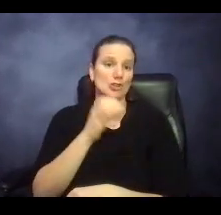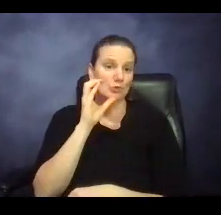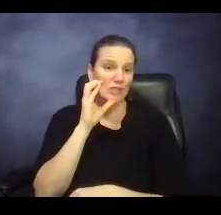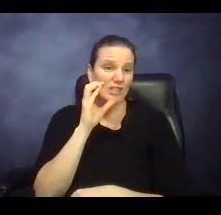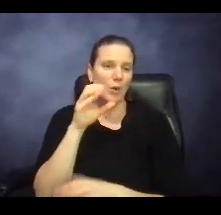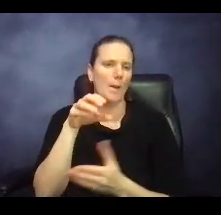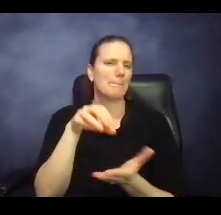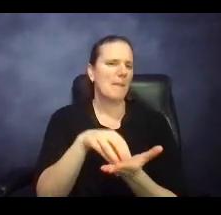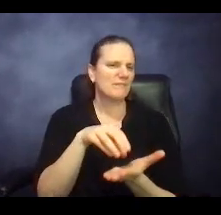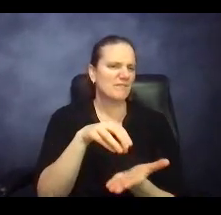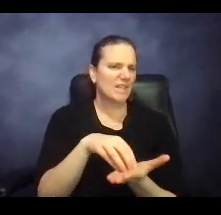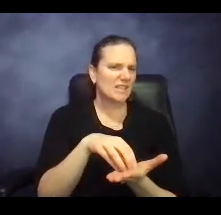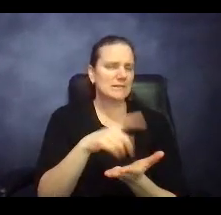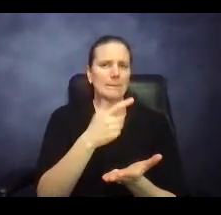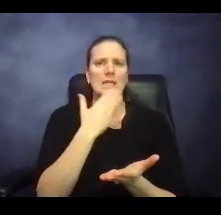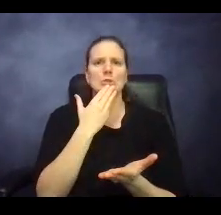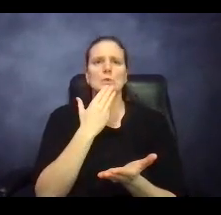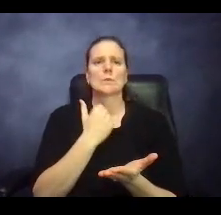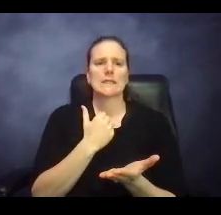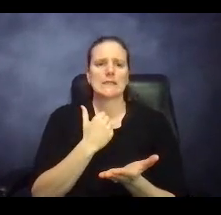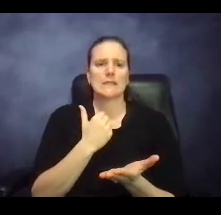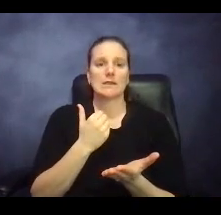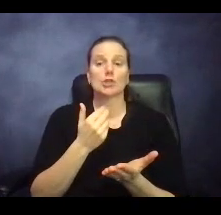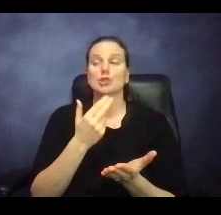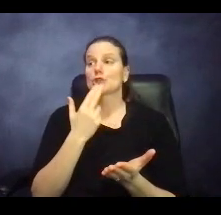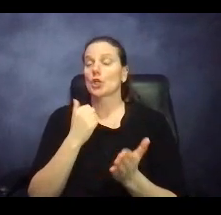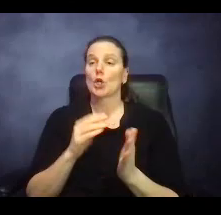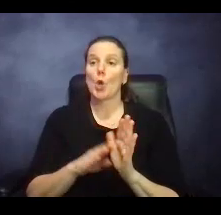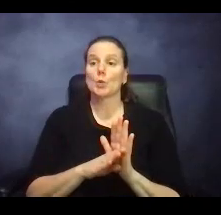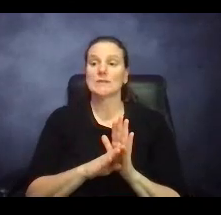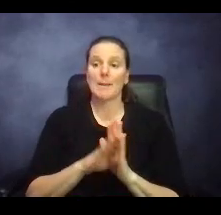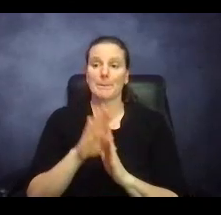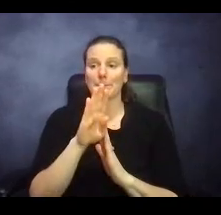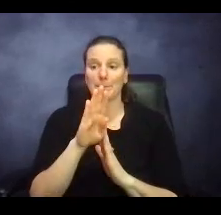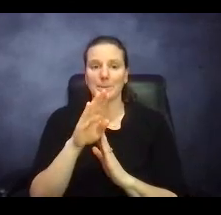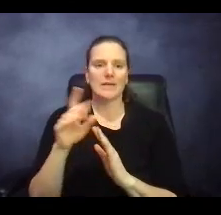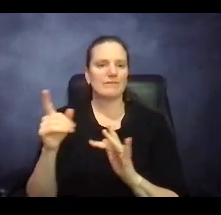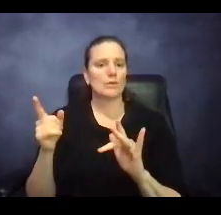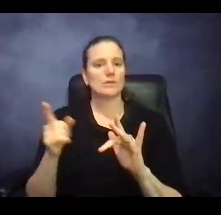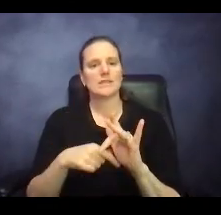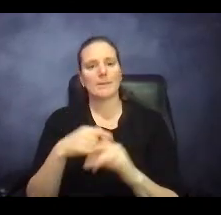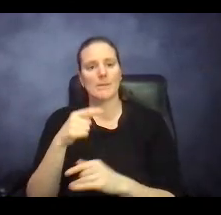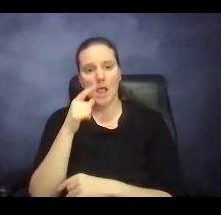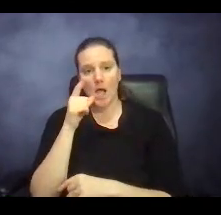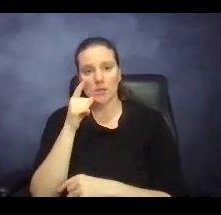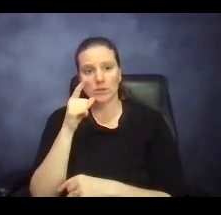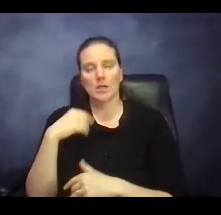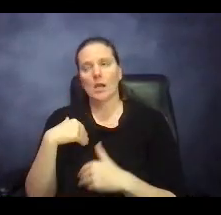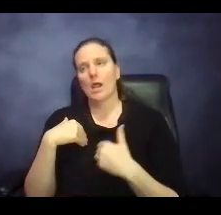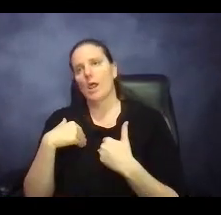or something that's sweet, spikes your blood sugar. And then say you skip lunch and then you're exhausted by three o'clock.